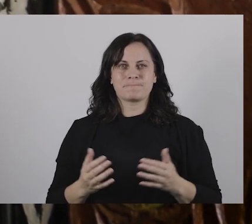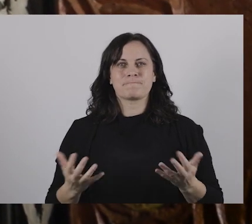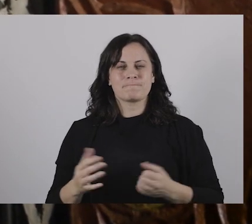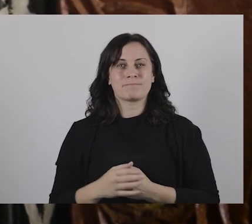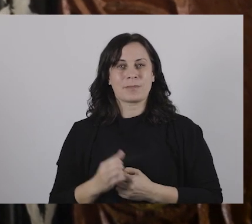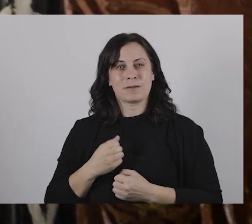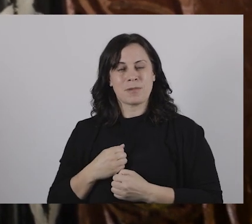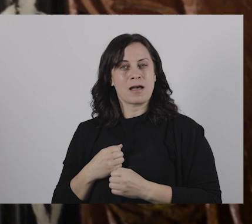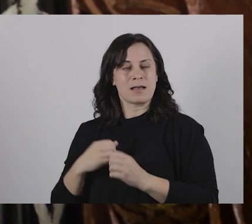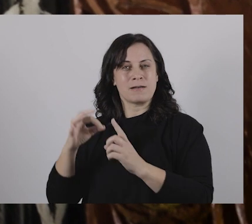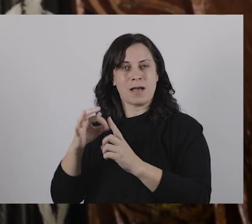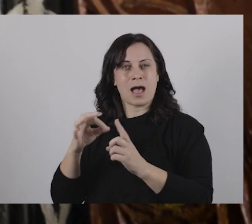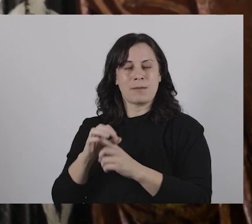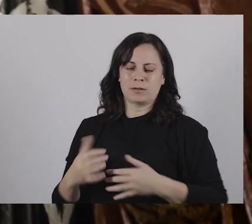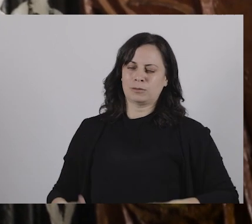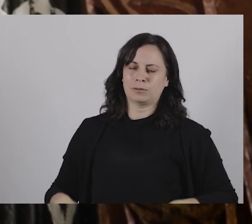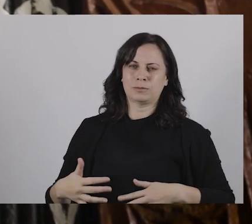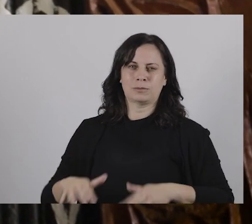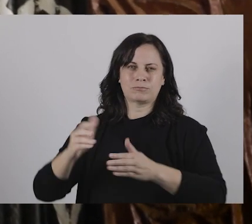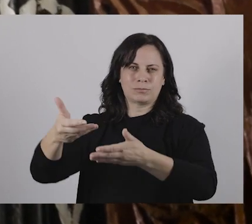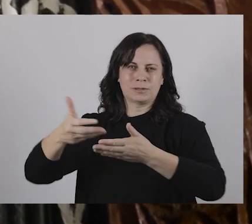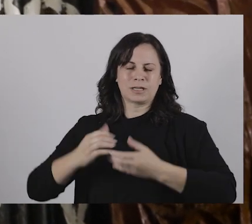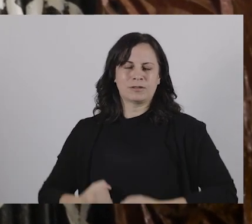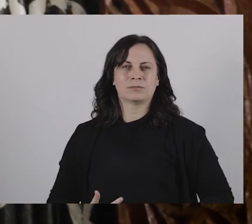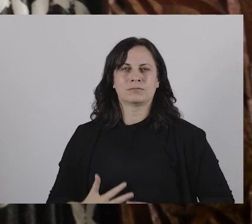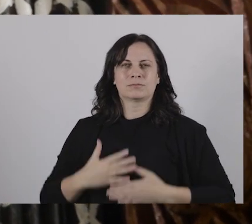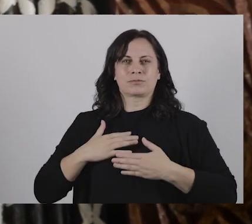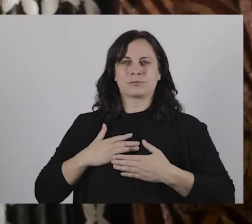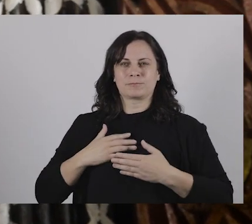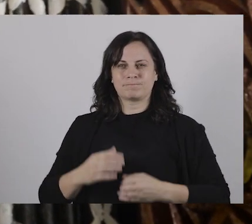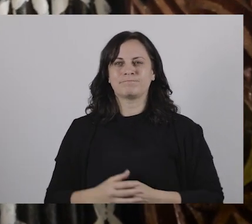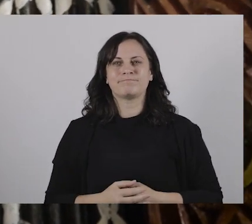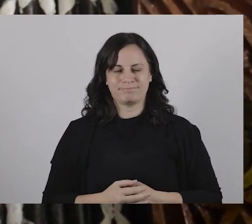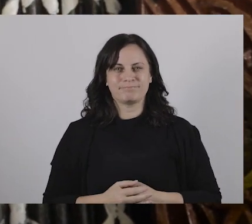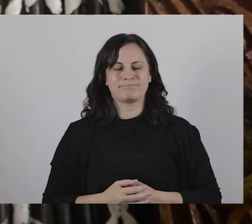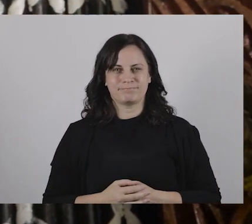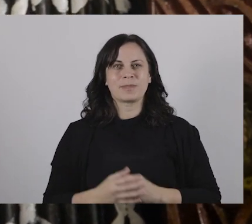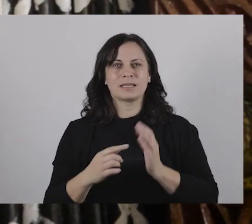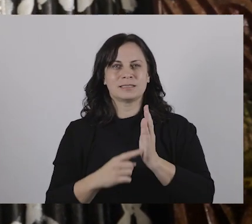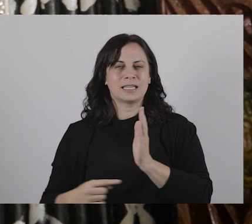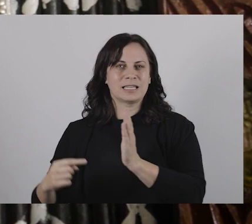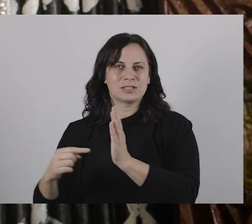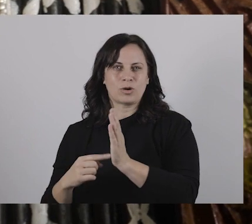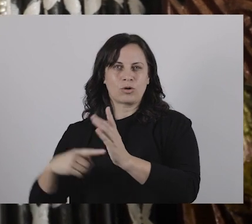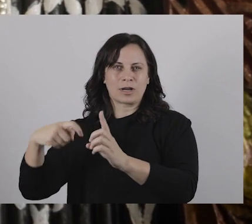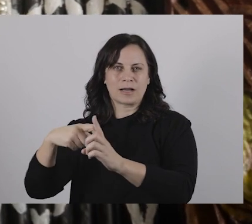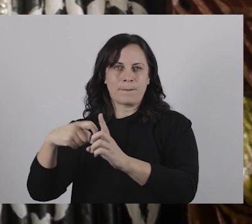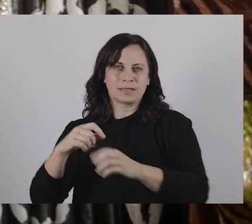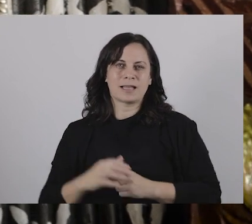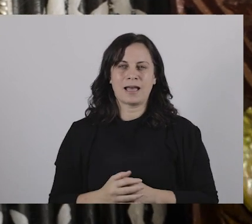My greatest inspiration was my pāpā... Te Kāmeta — Te Toiroa Kāmeta —